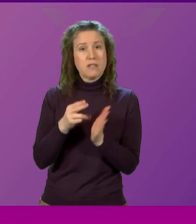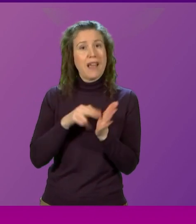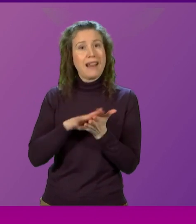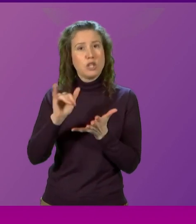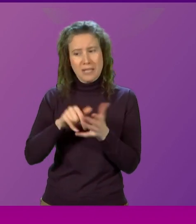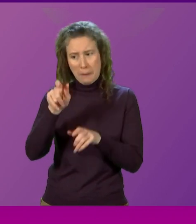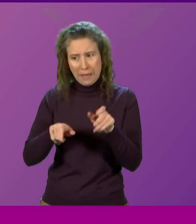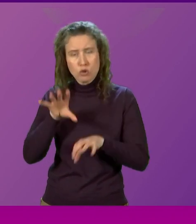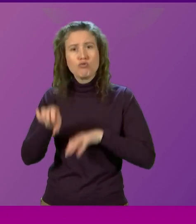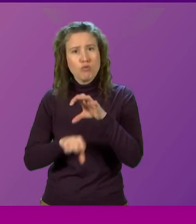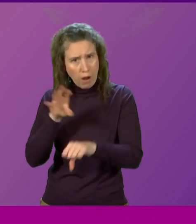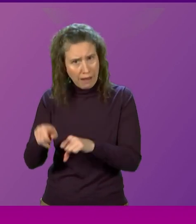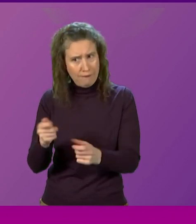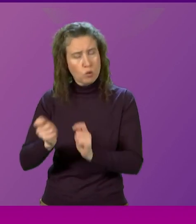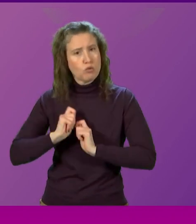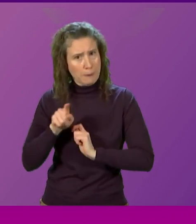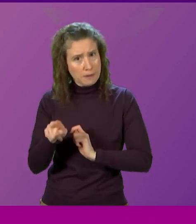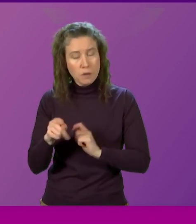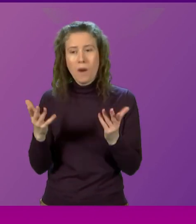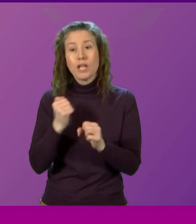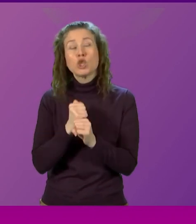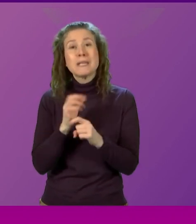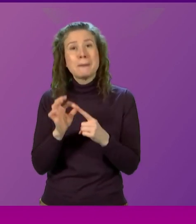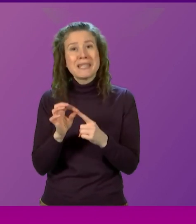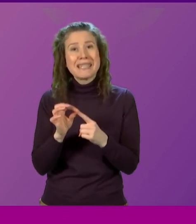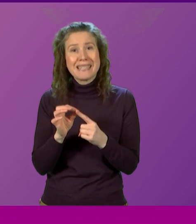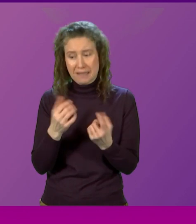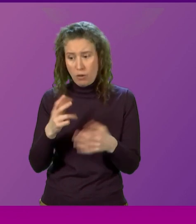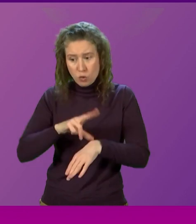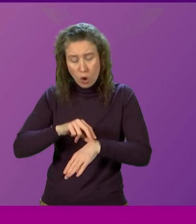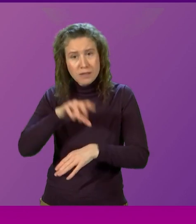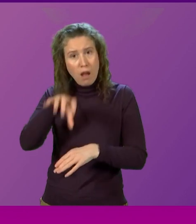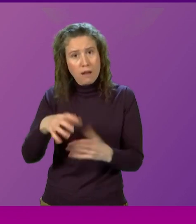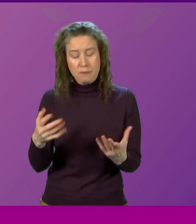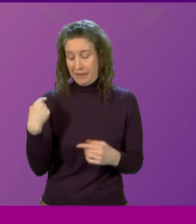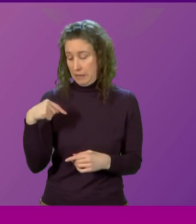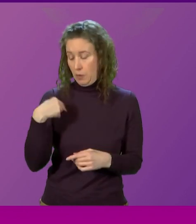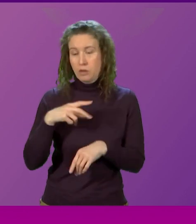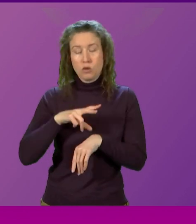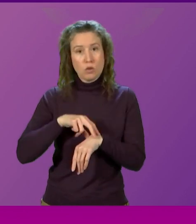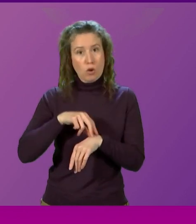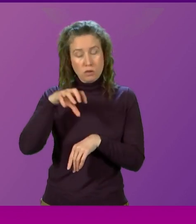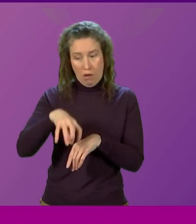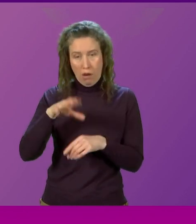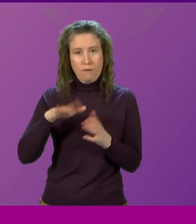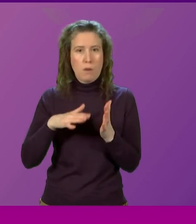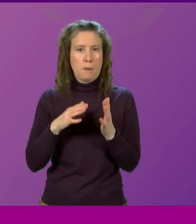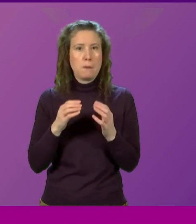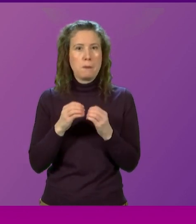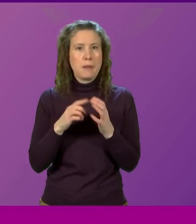struggling to get treatment: general practices. This week, Dr Andrew Buist of the British Medical Association Scotland said: